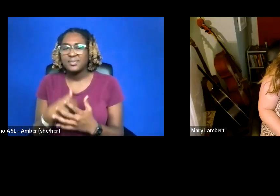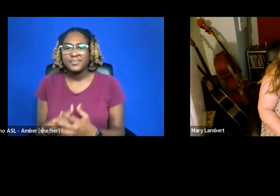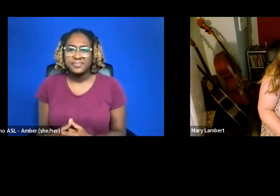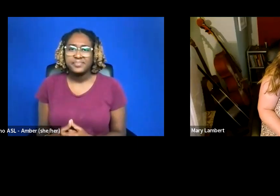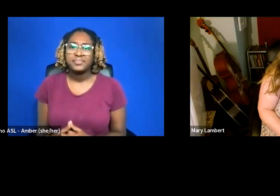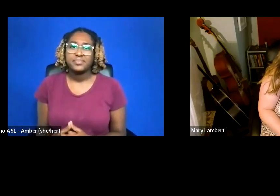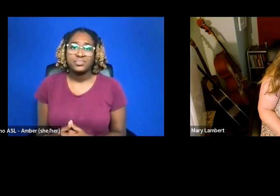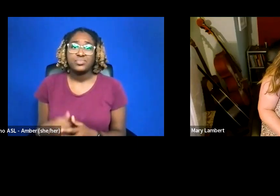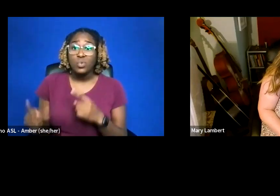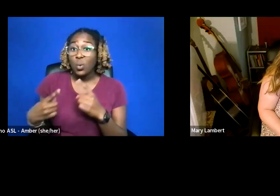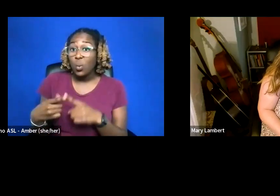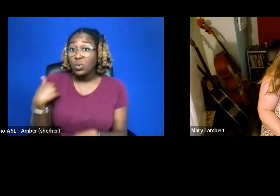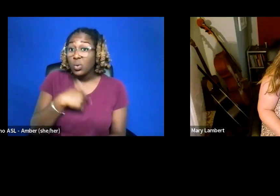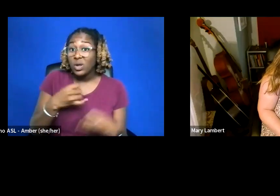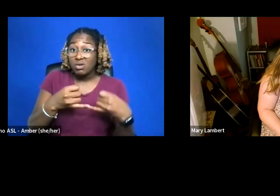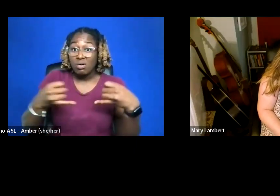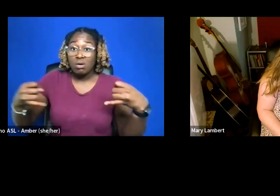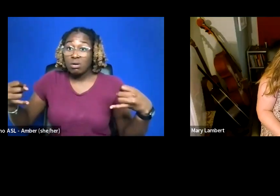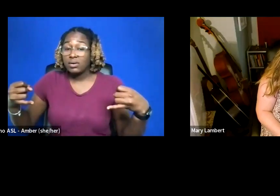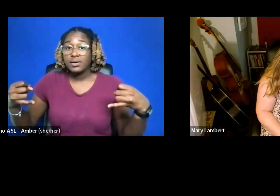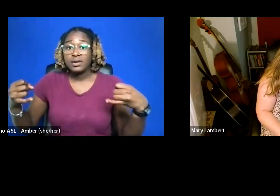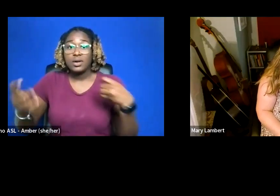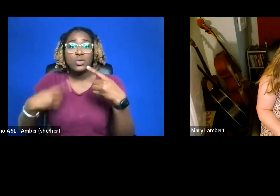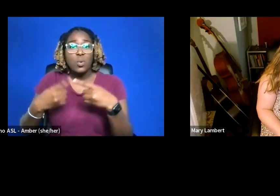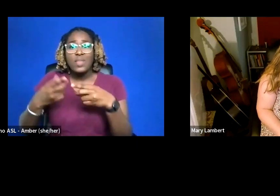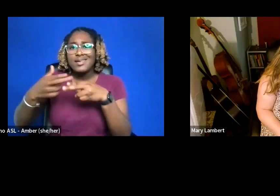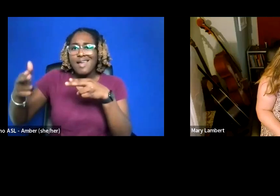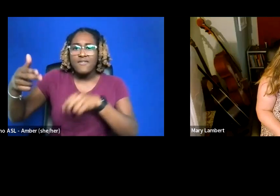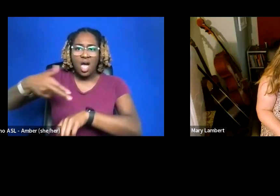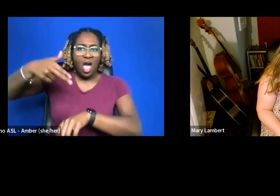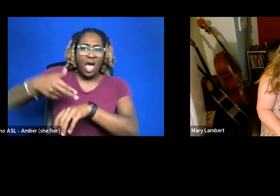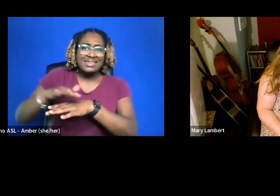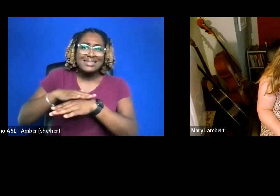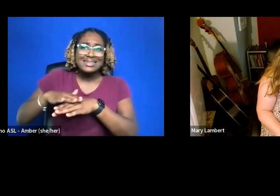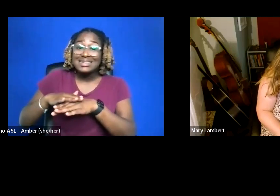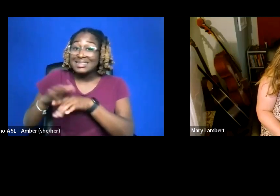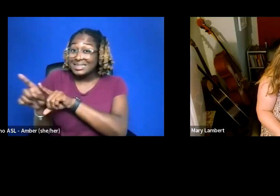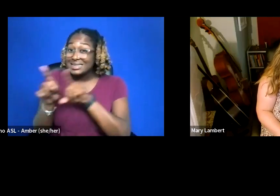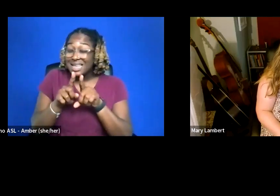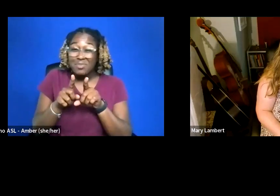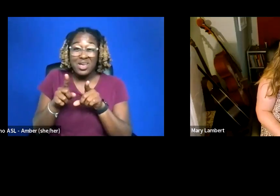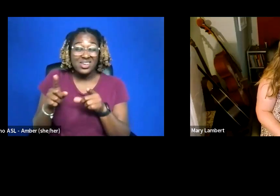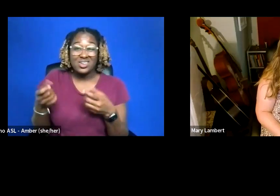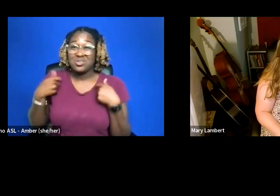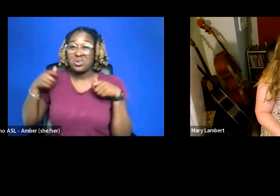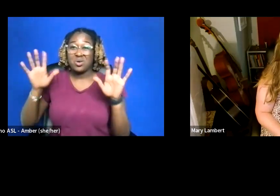But when do we draw the line? When a knife hits a skin? Isn't it the same thing as purging? Because we're so obsessed with death?